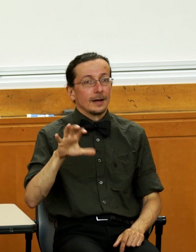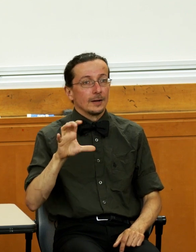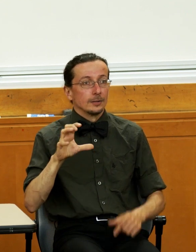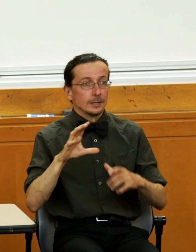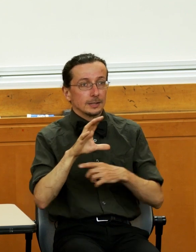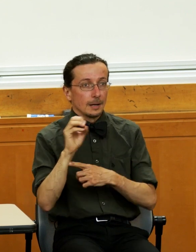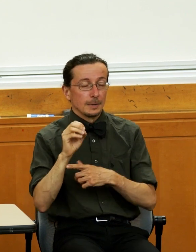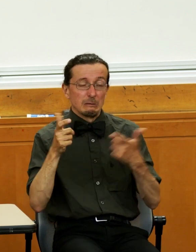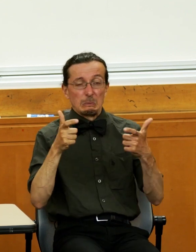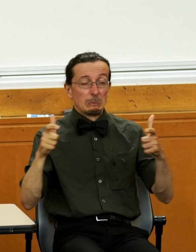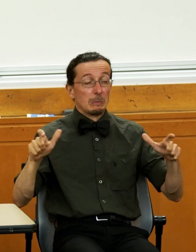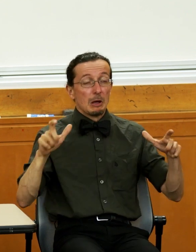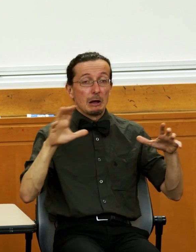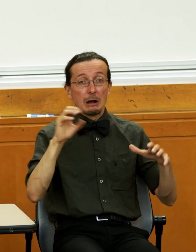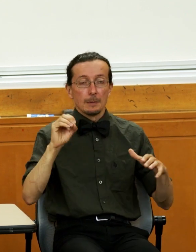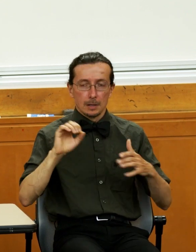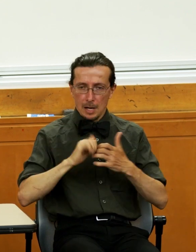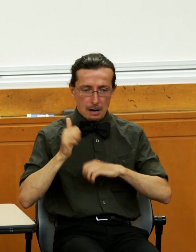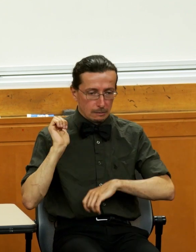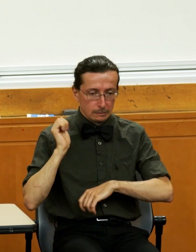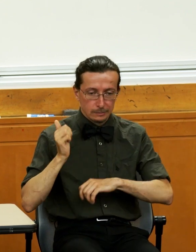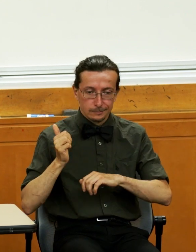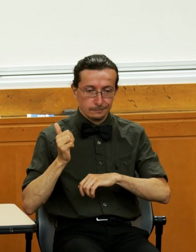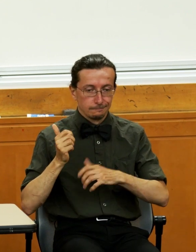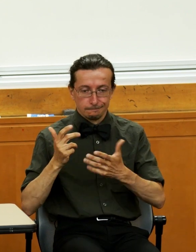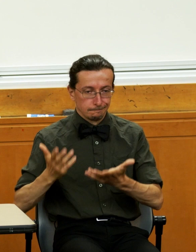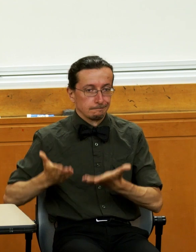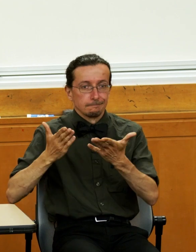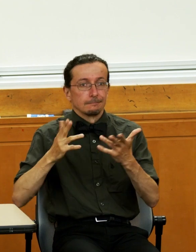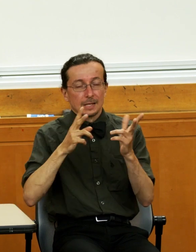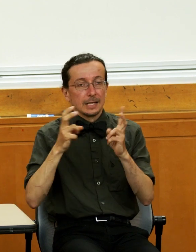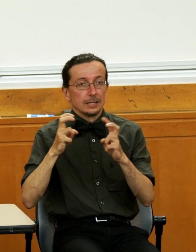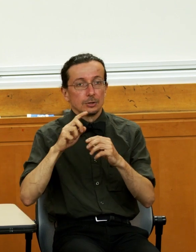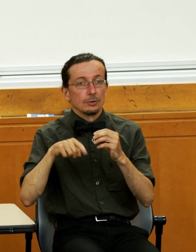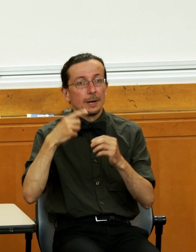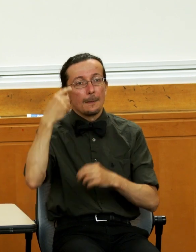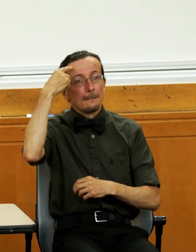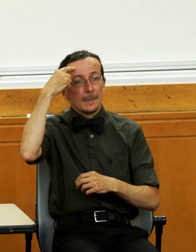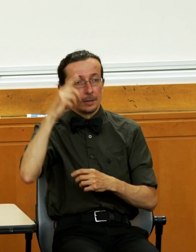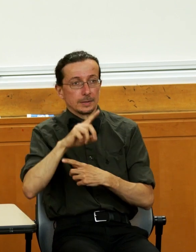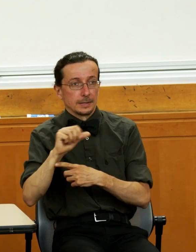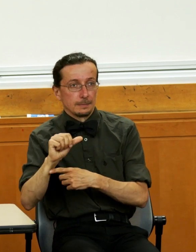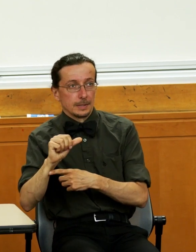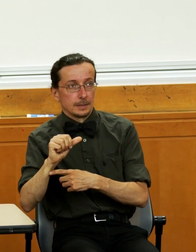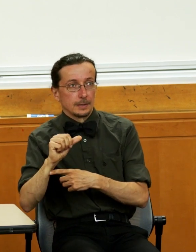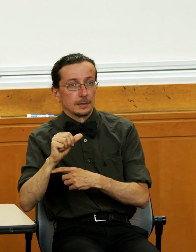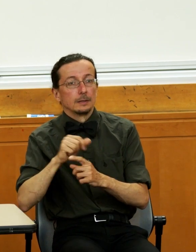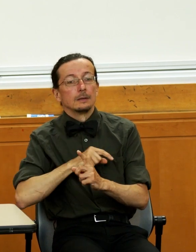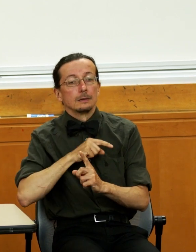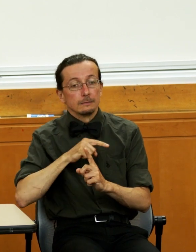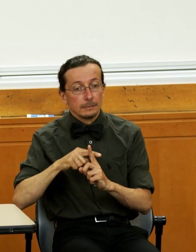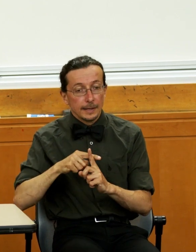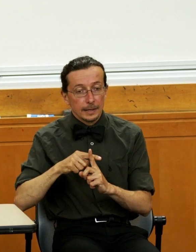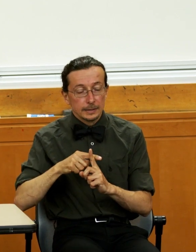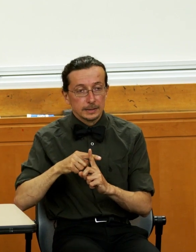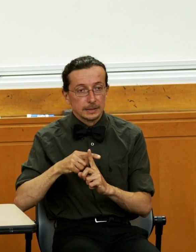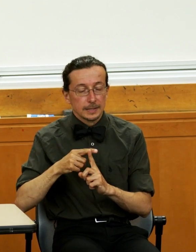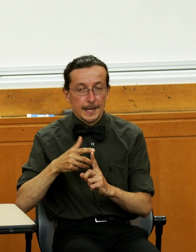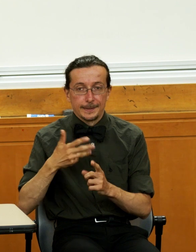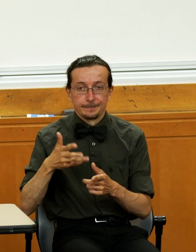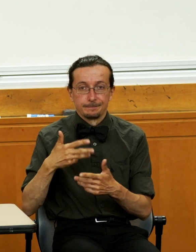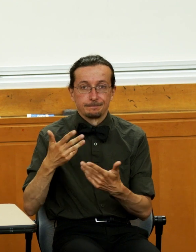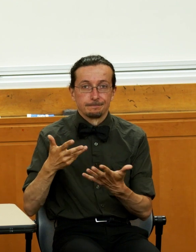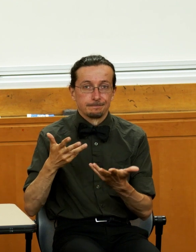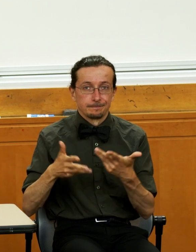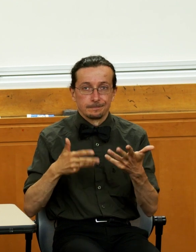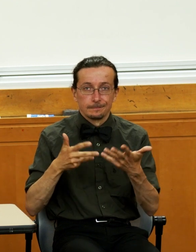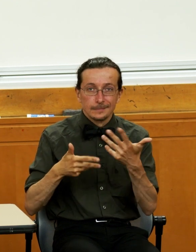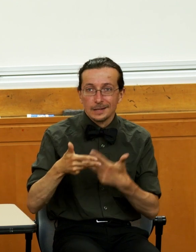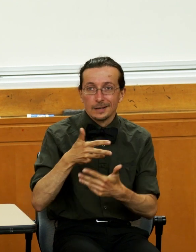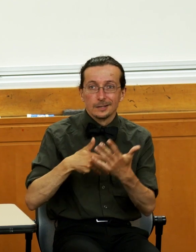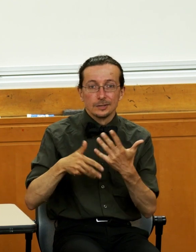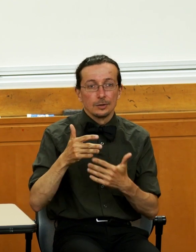bring forth an issue of a mental disability along with a social kind of or civil rights